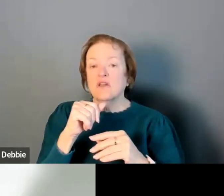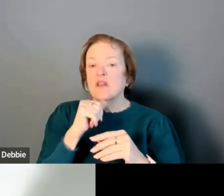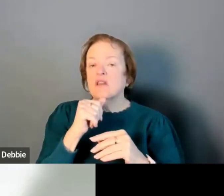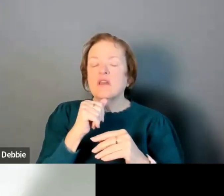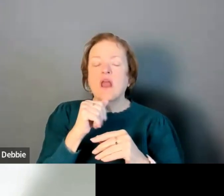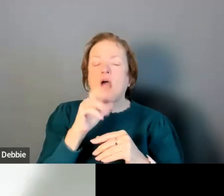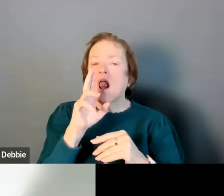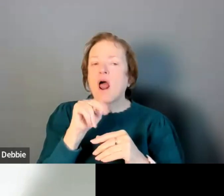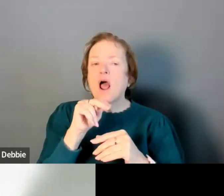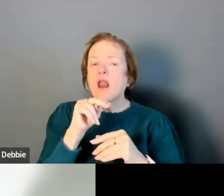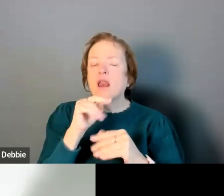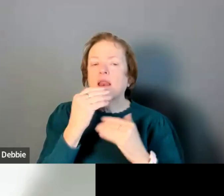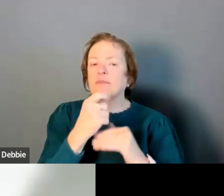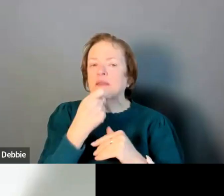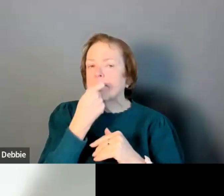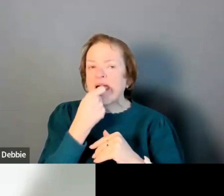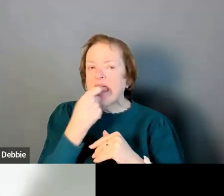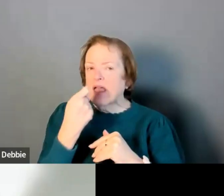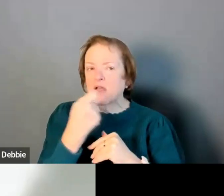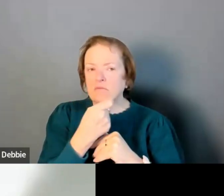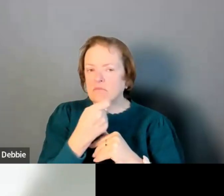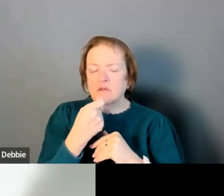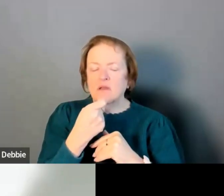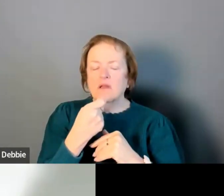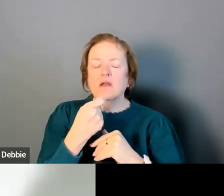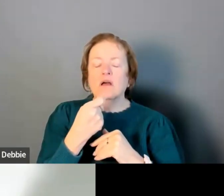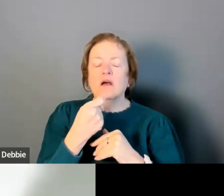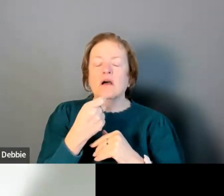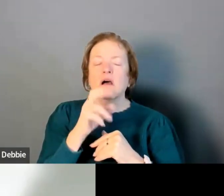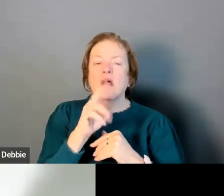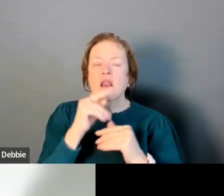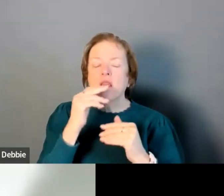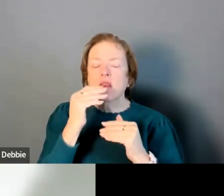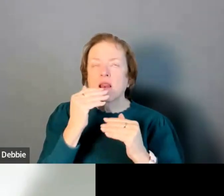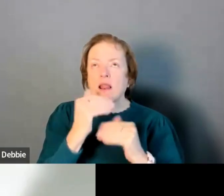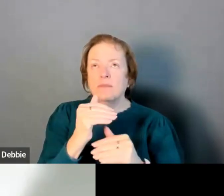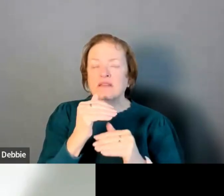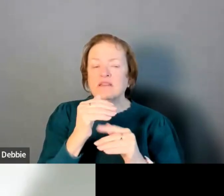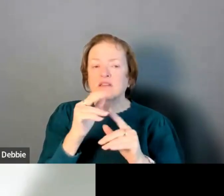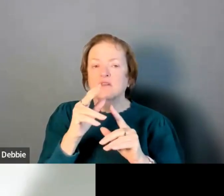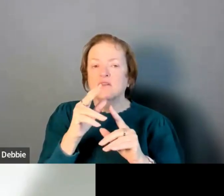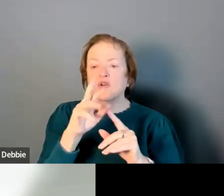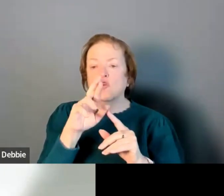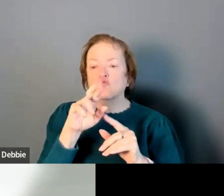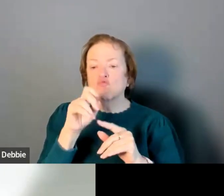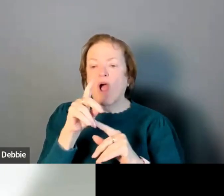just the receiver, just the basically unlimited Roger Xs, the 3-prong.